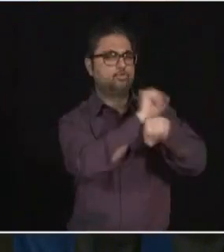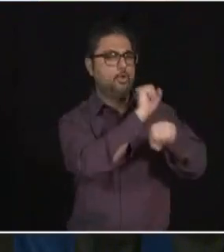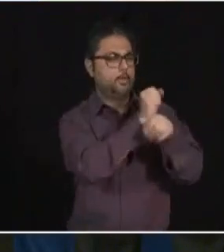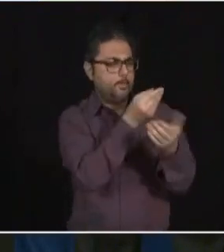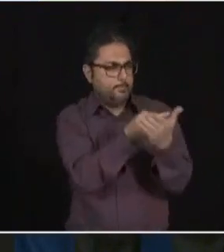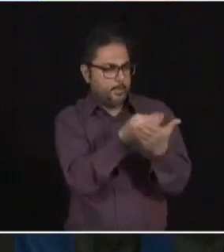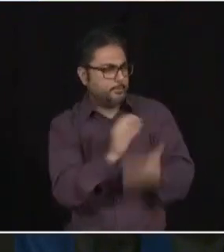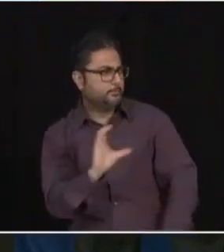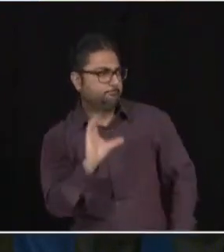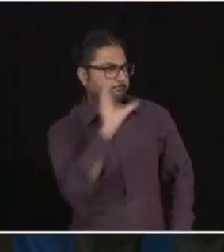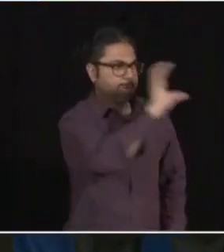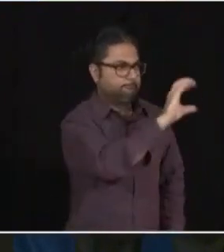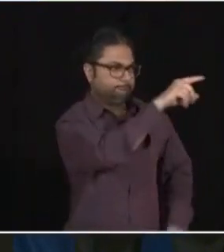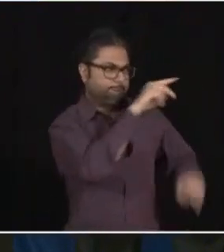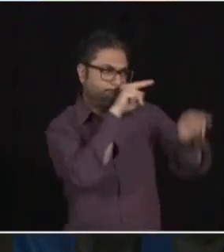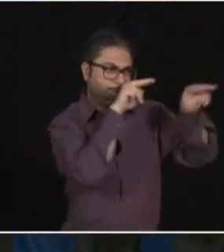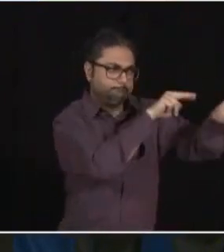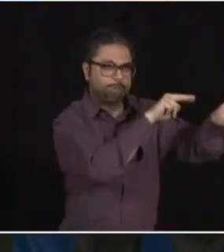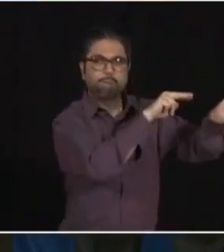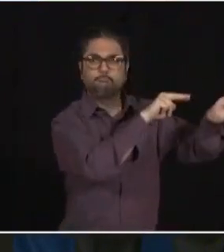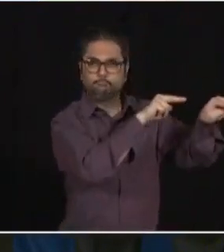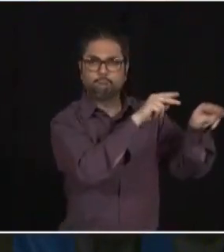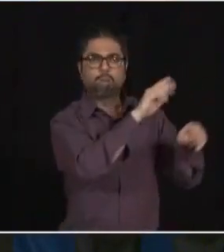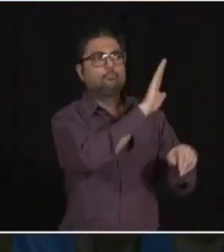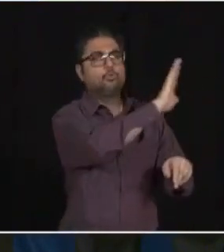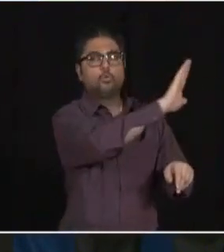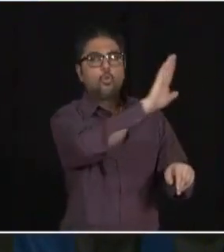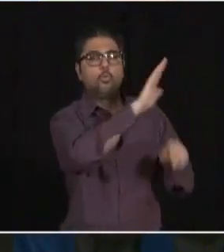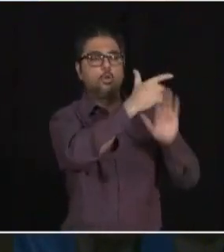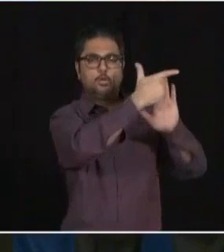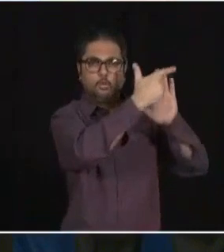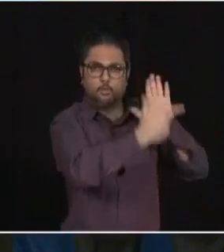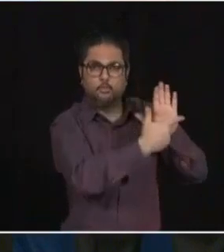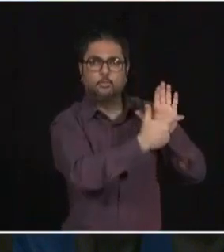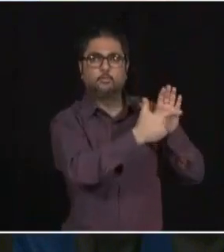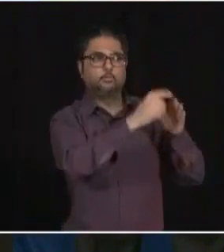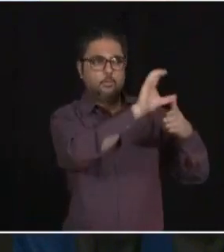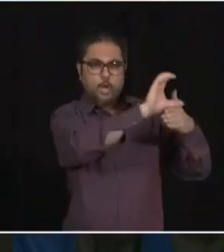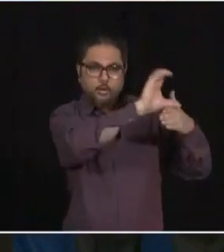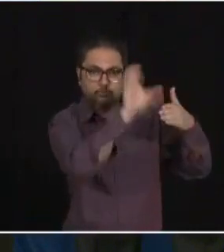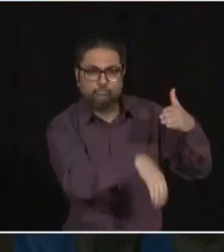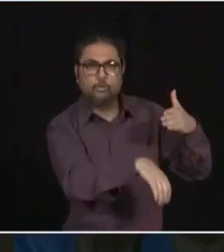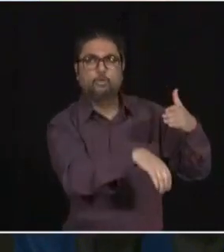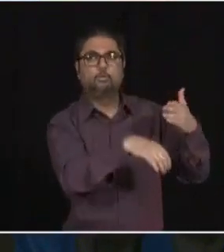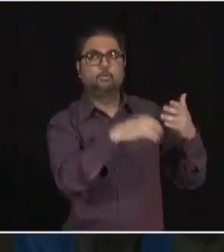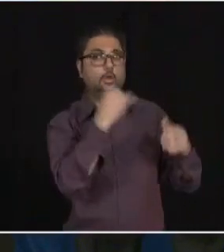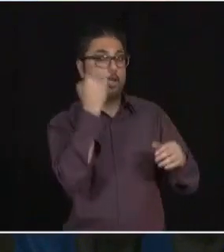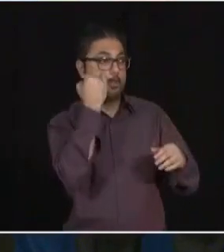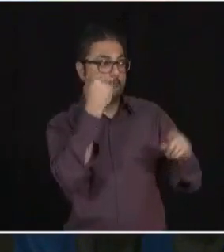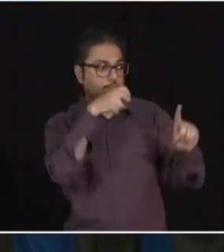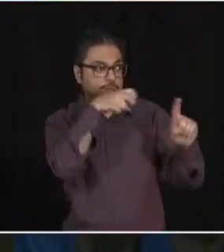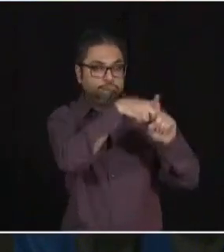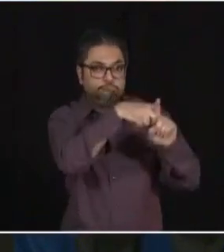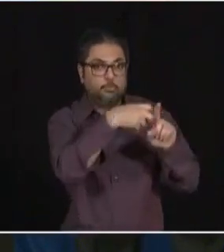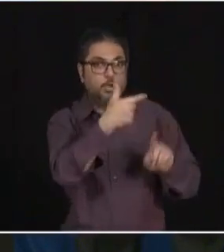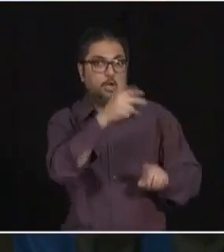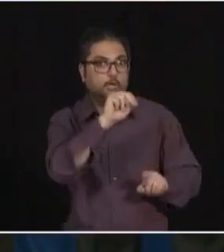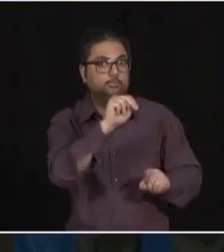increase the legal ramifications for these convicted gun crimes. I've said this over and over